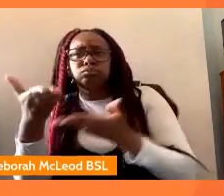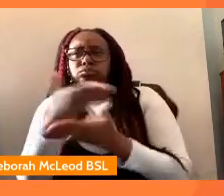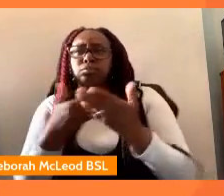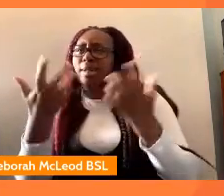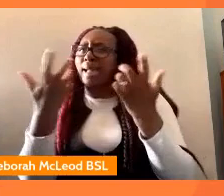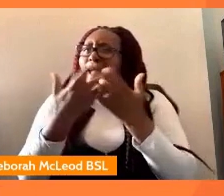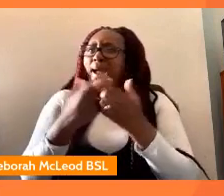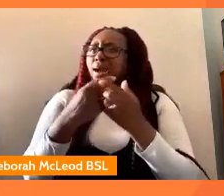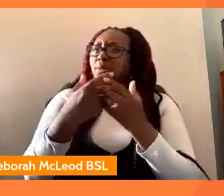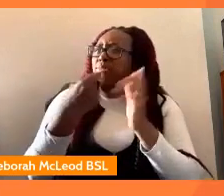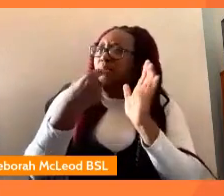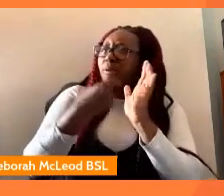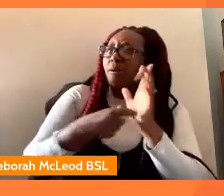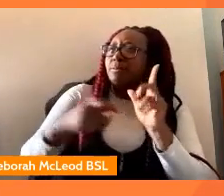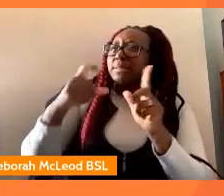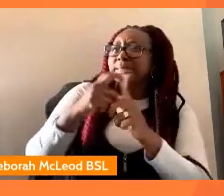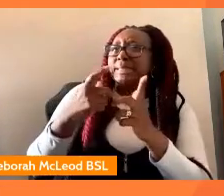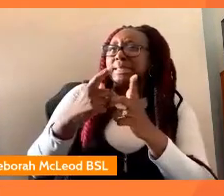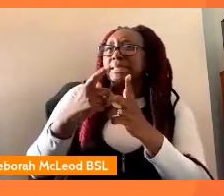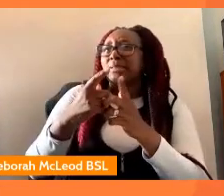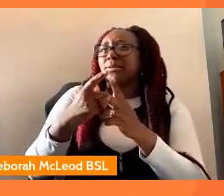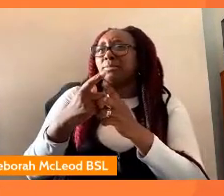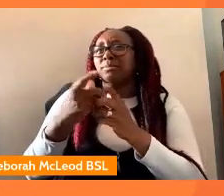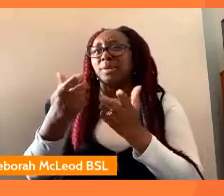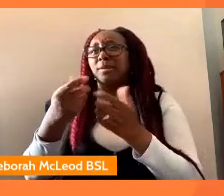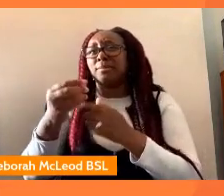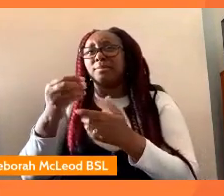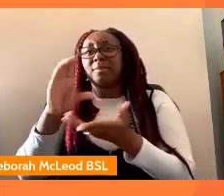not that it's easy to get funding, but R&D and technology.